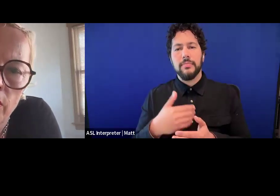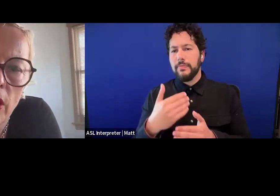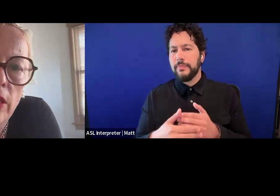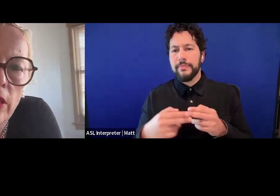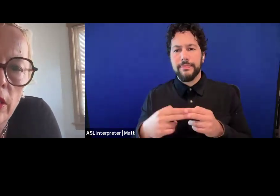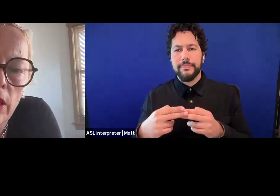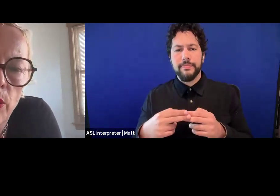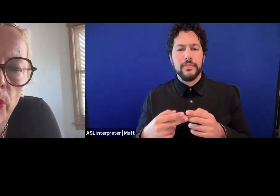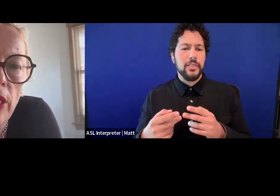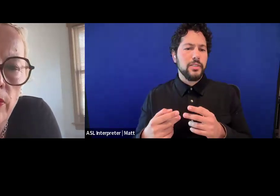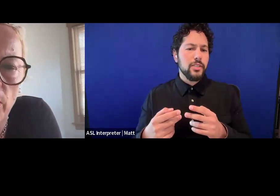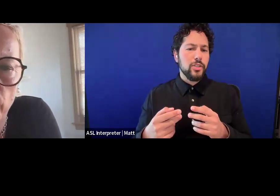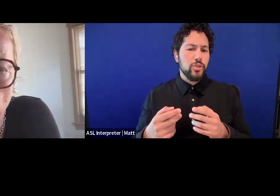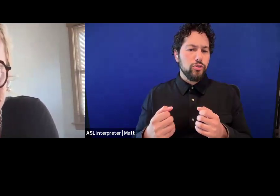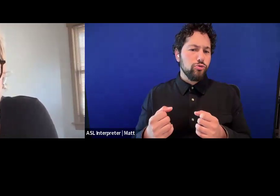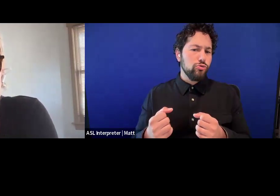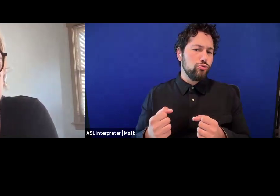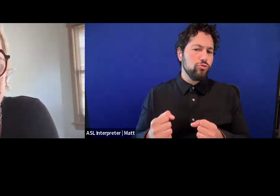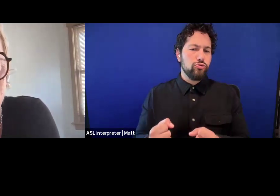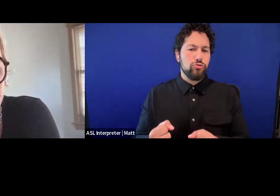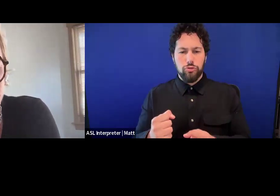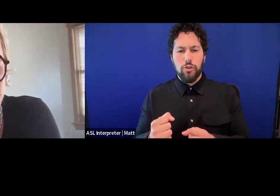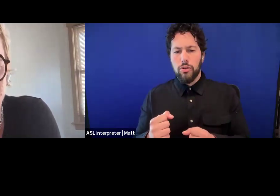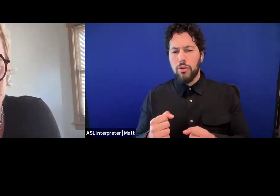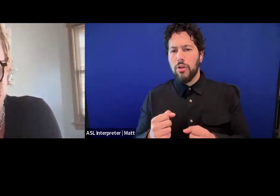strung in the braid of our programming and our work over that.